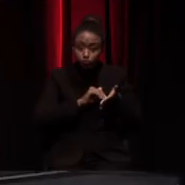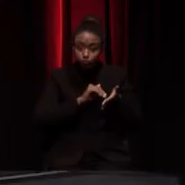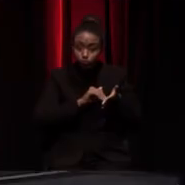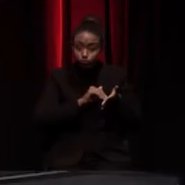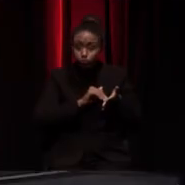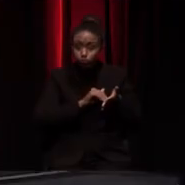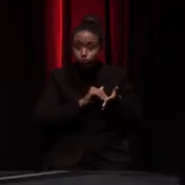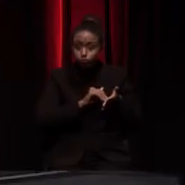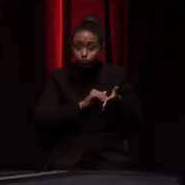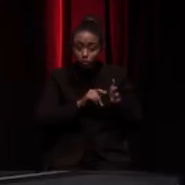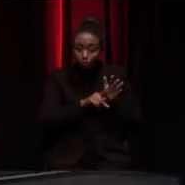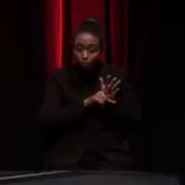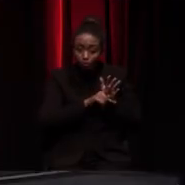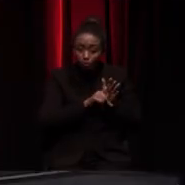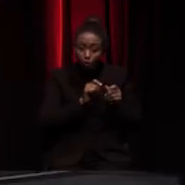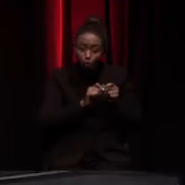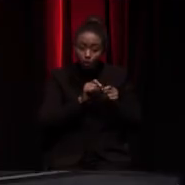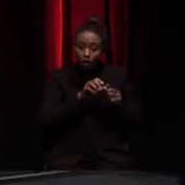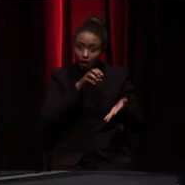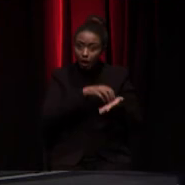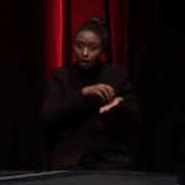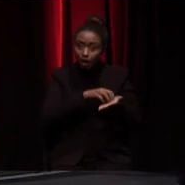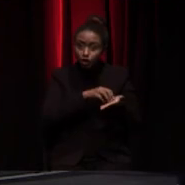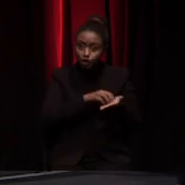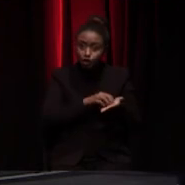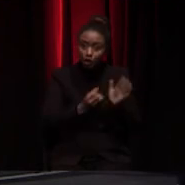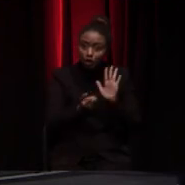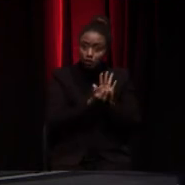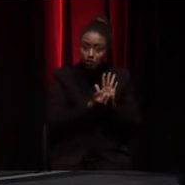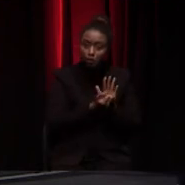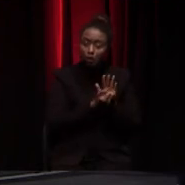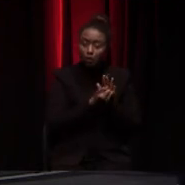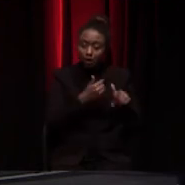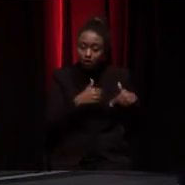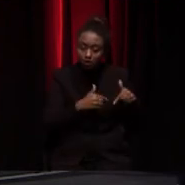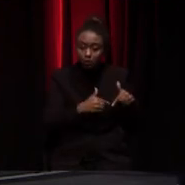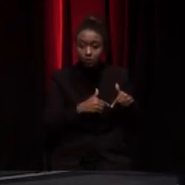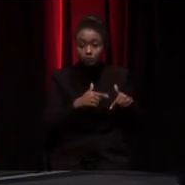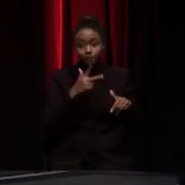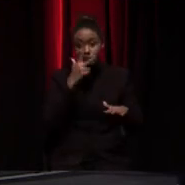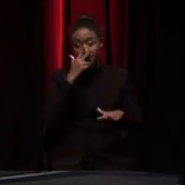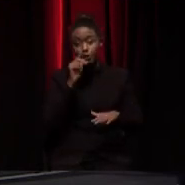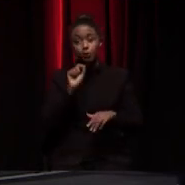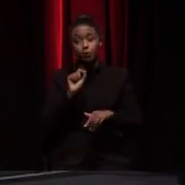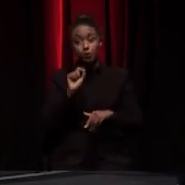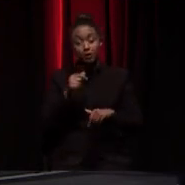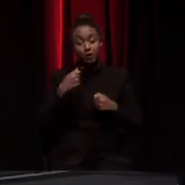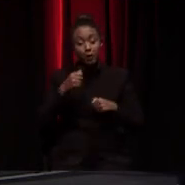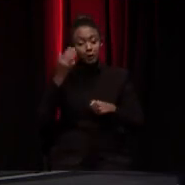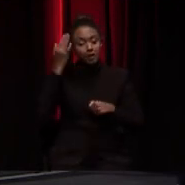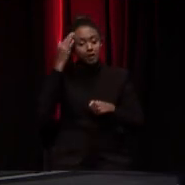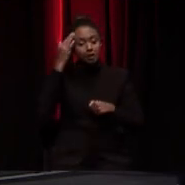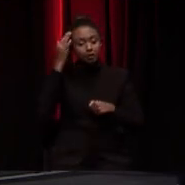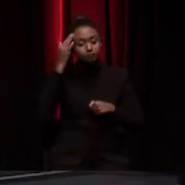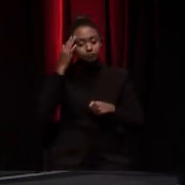I think he knows, he has to know, how to swim between waters.